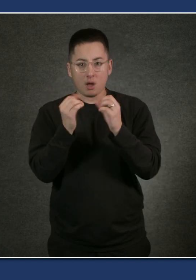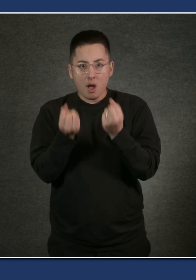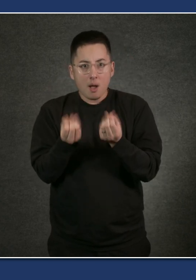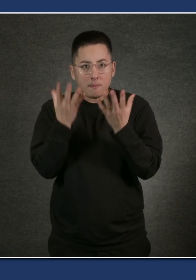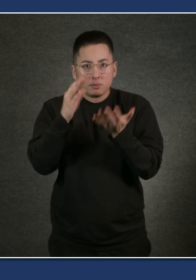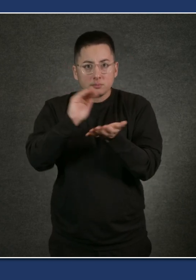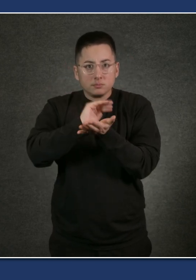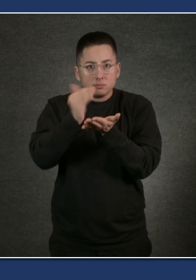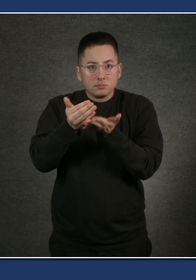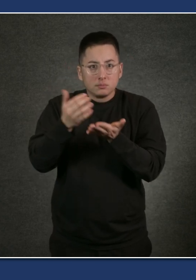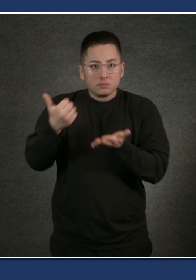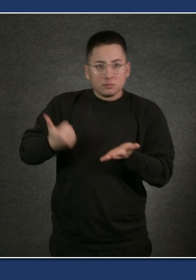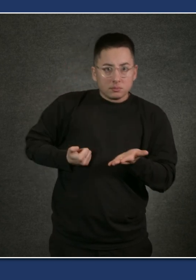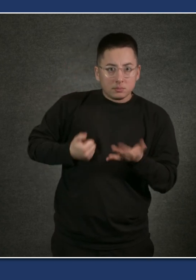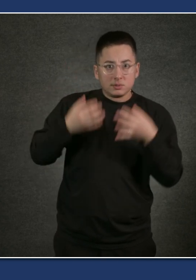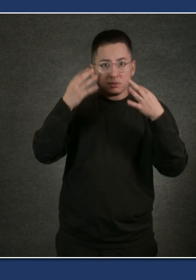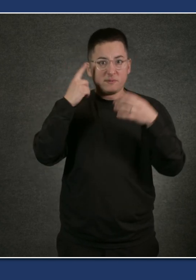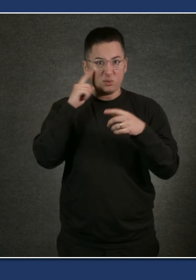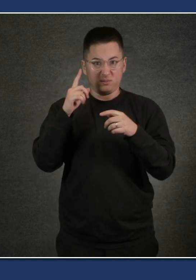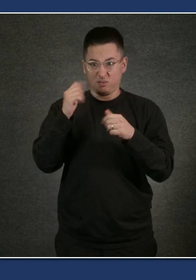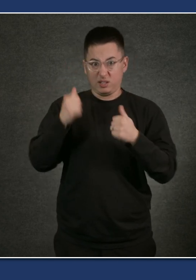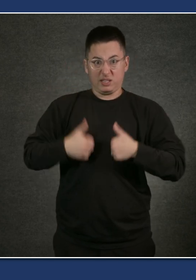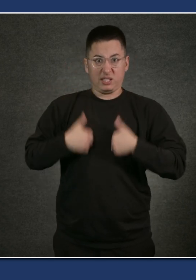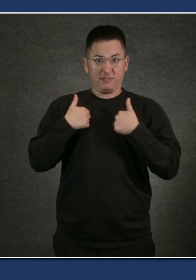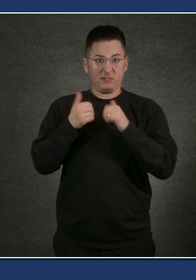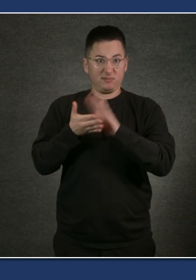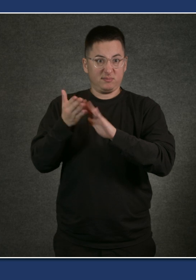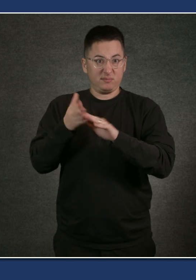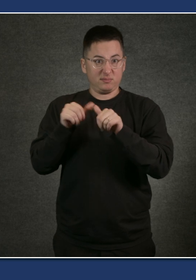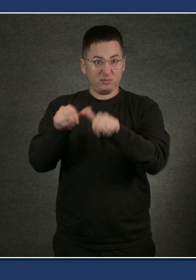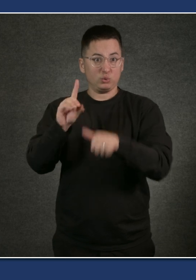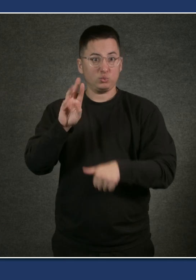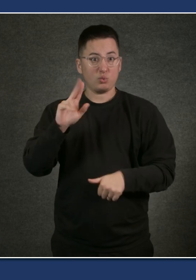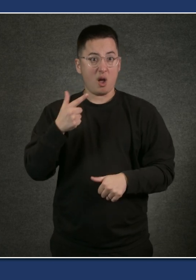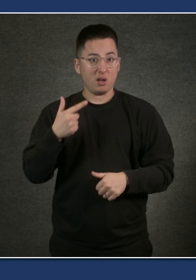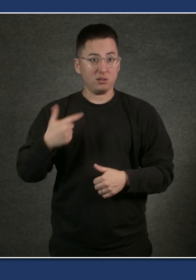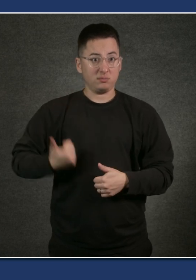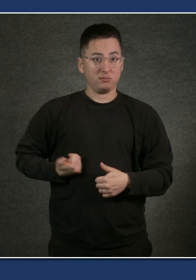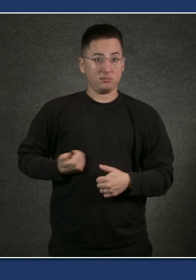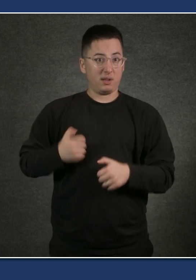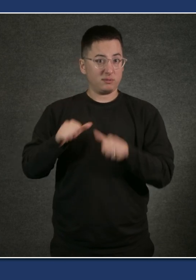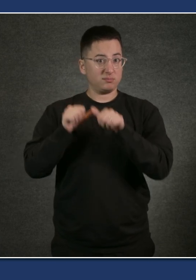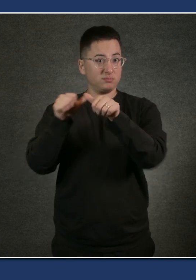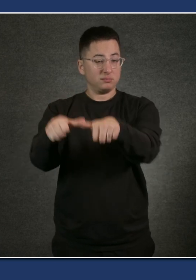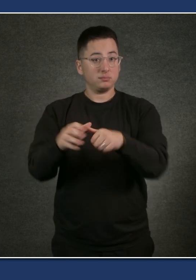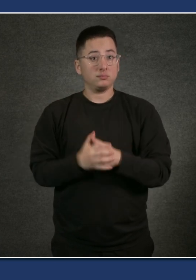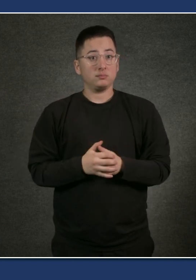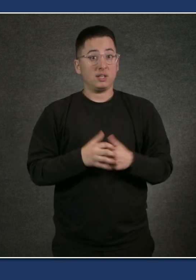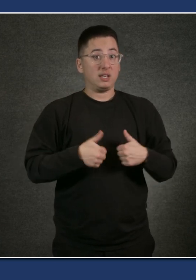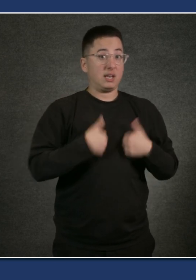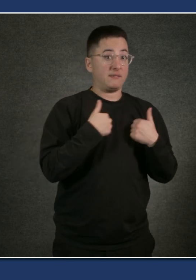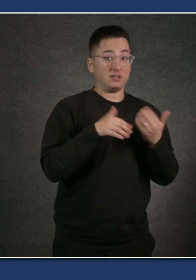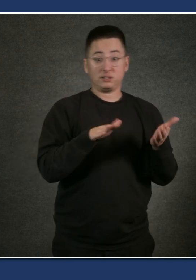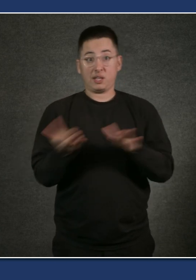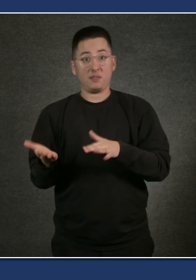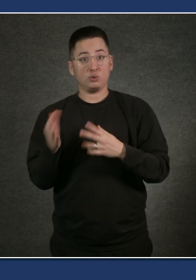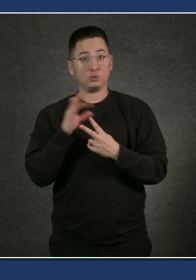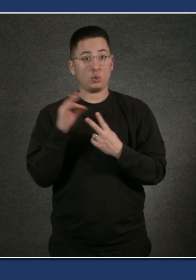and making critical dosing decisions for a life-sustaining drug. These life or death choices require